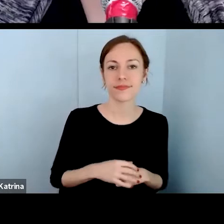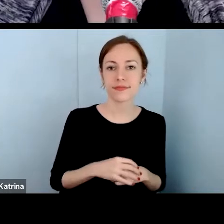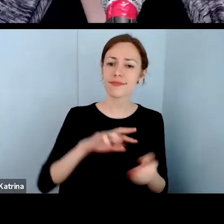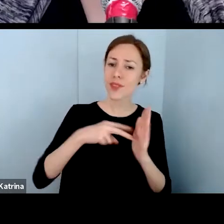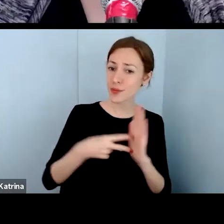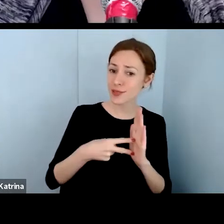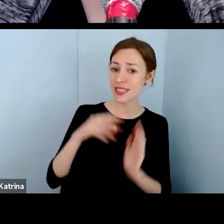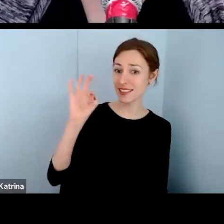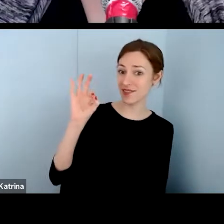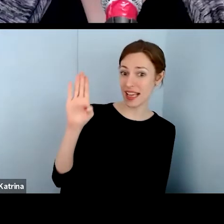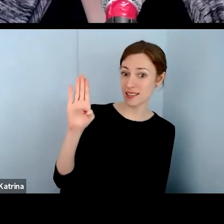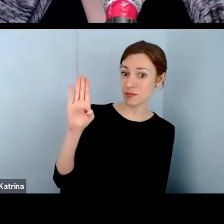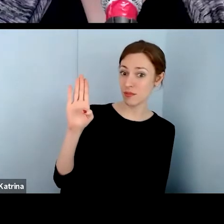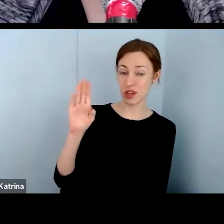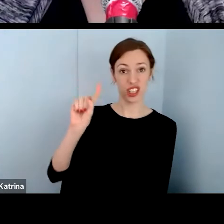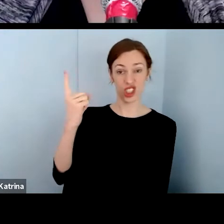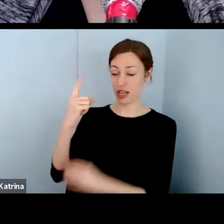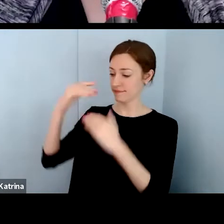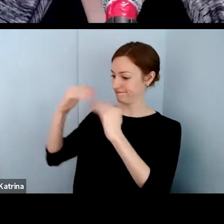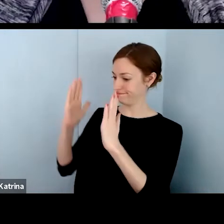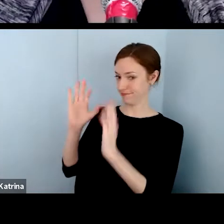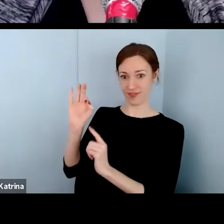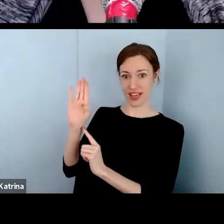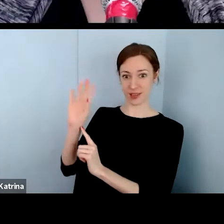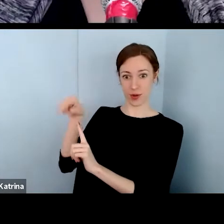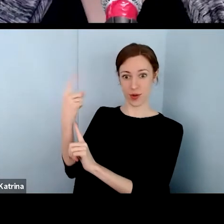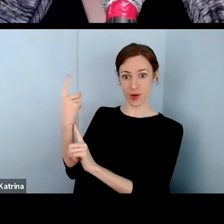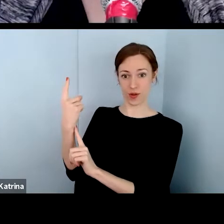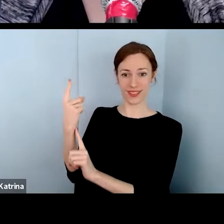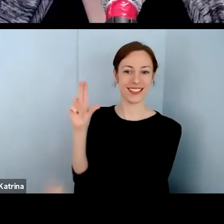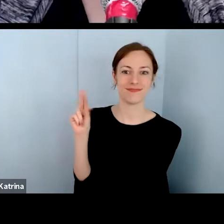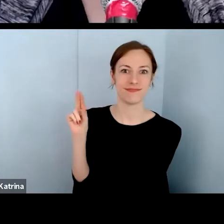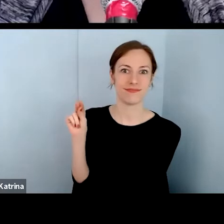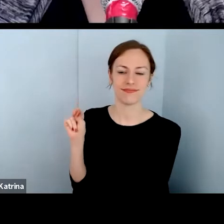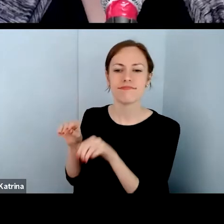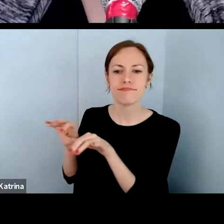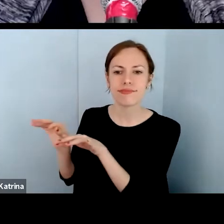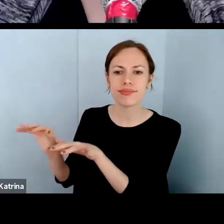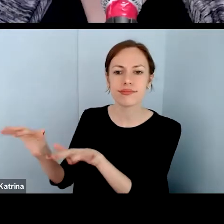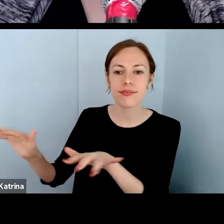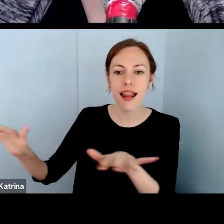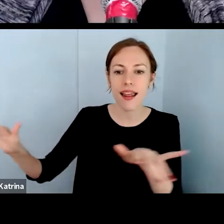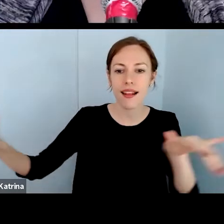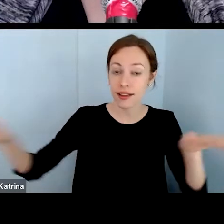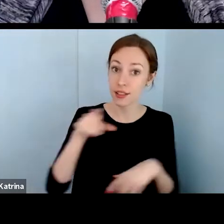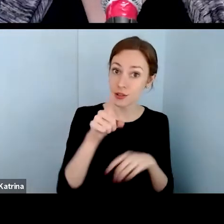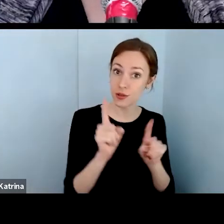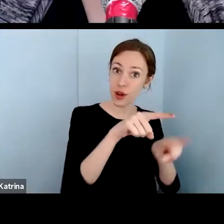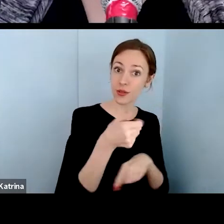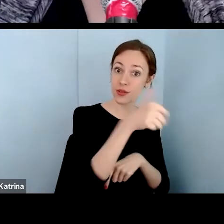When you get off of Facebook and you go to another website there are things in the infrastructure that follow you.